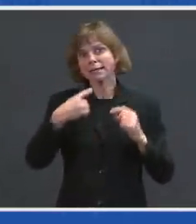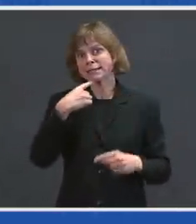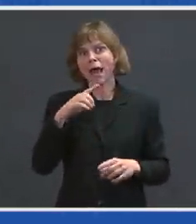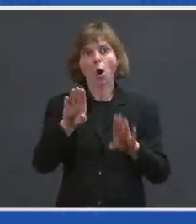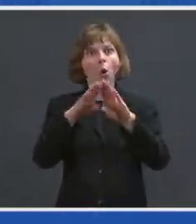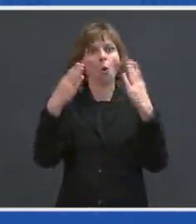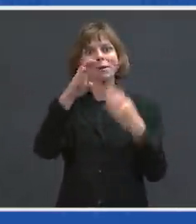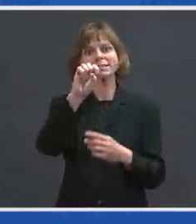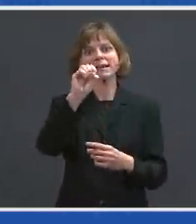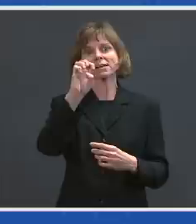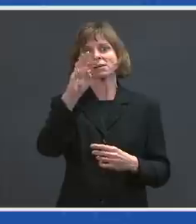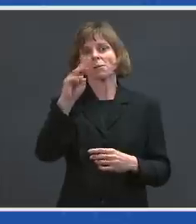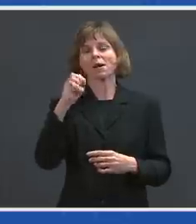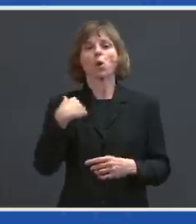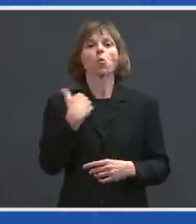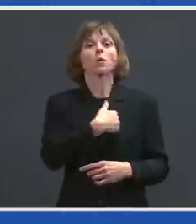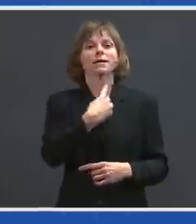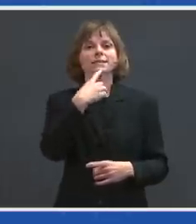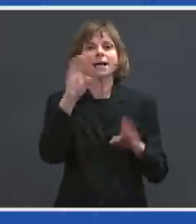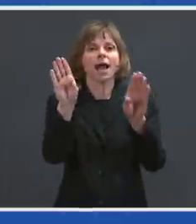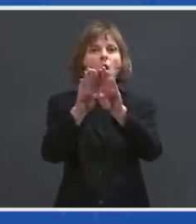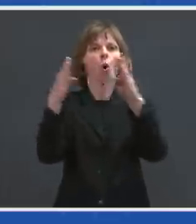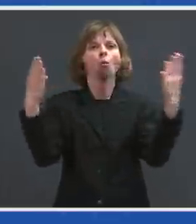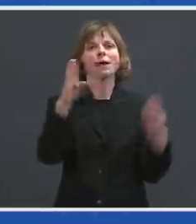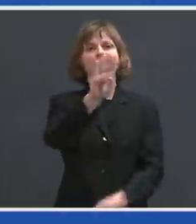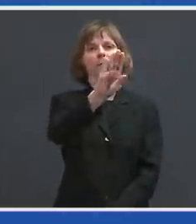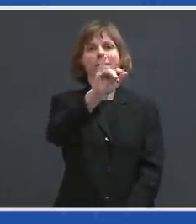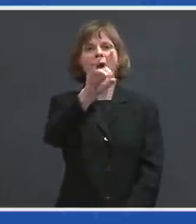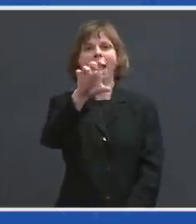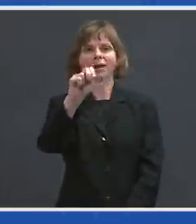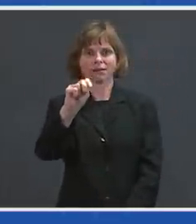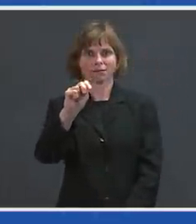We say open Biden, that's our magic word.